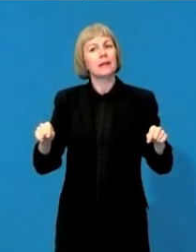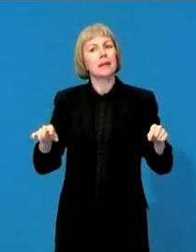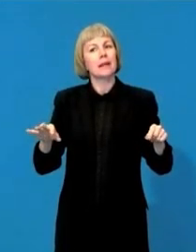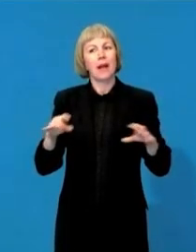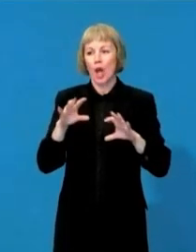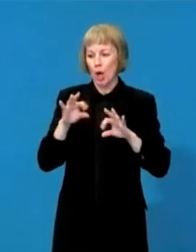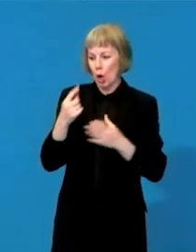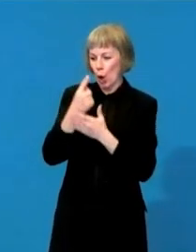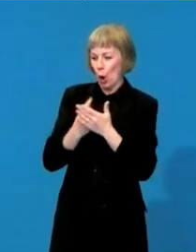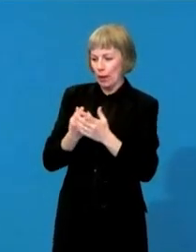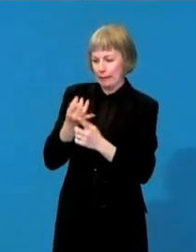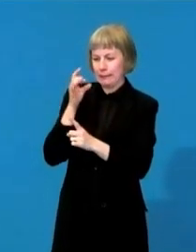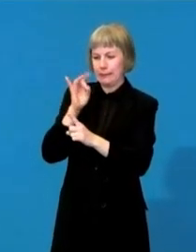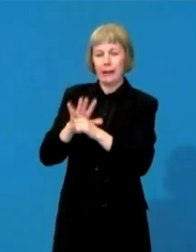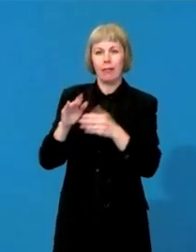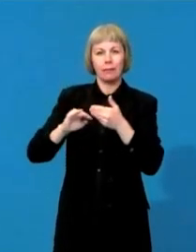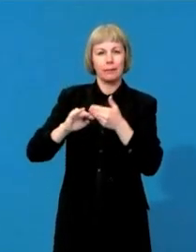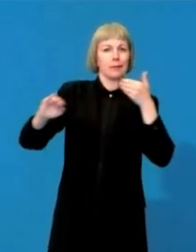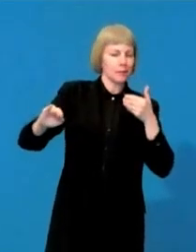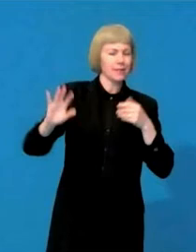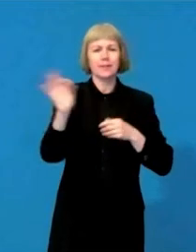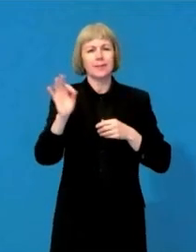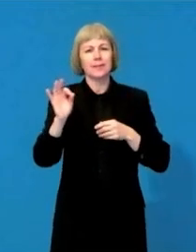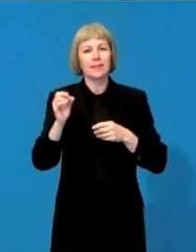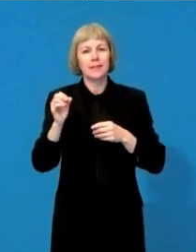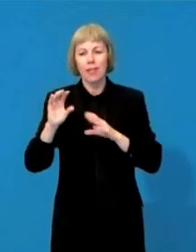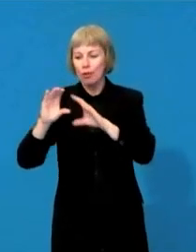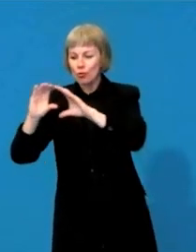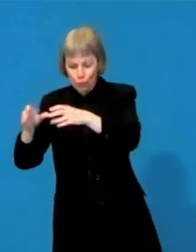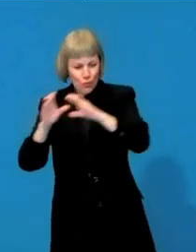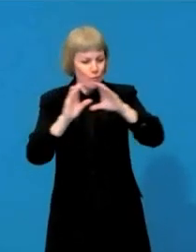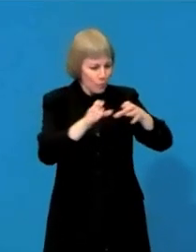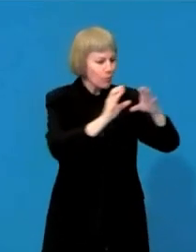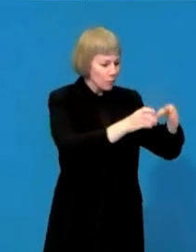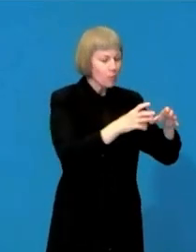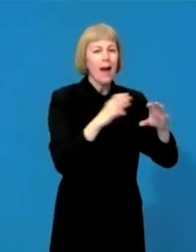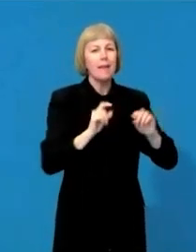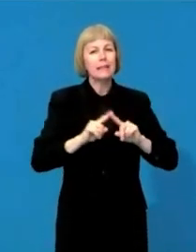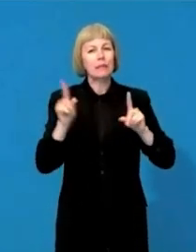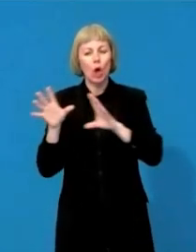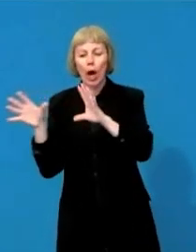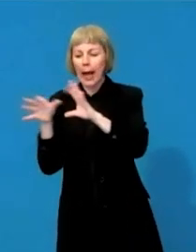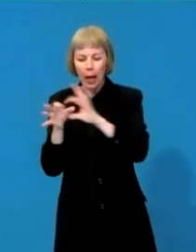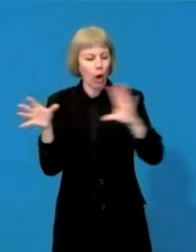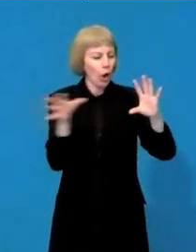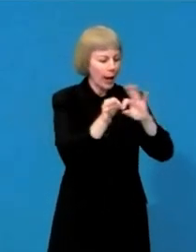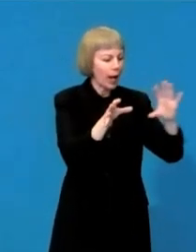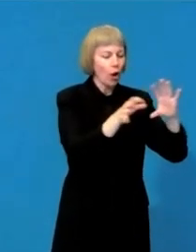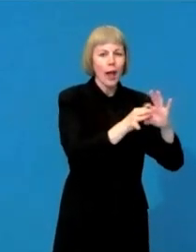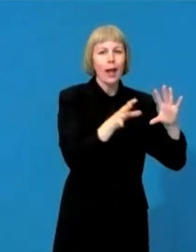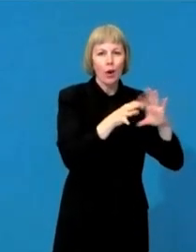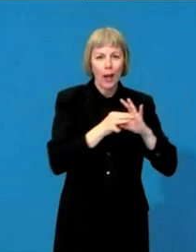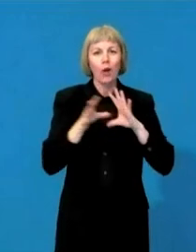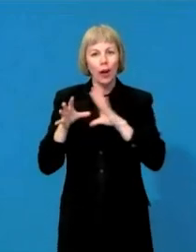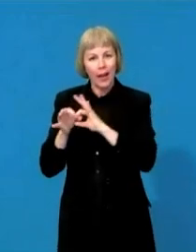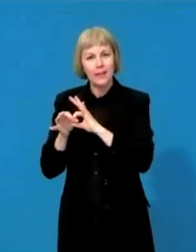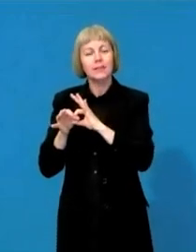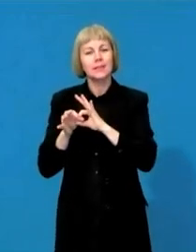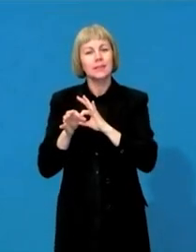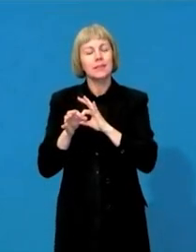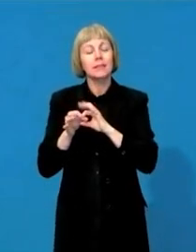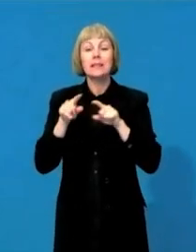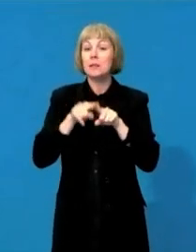So through that - through the songlines and that, people also